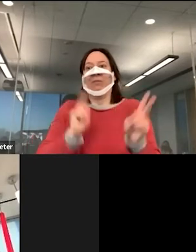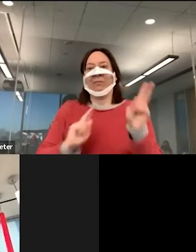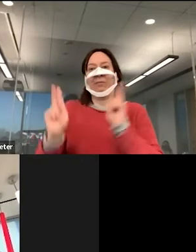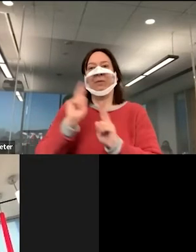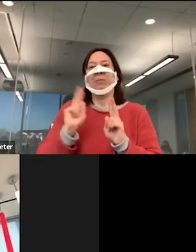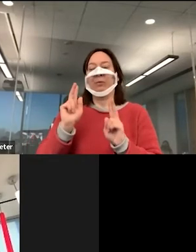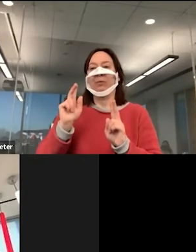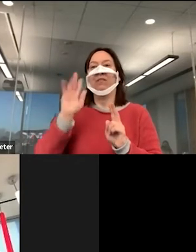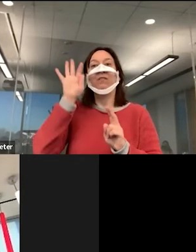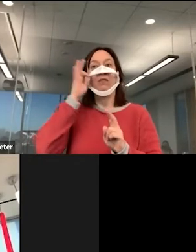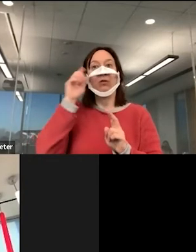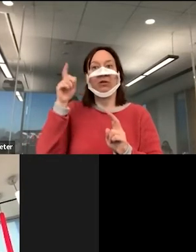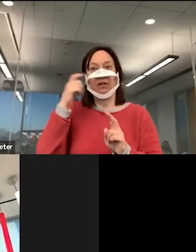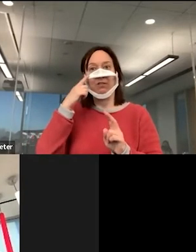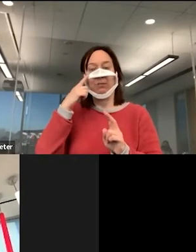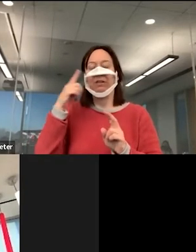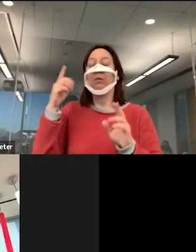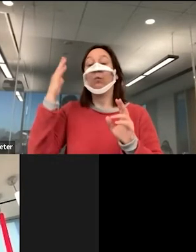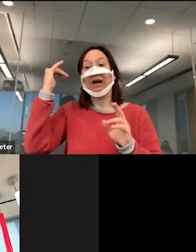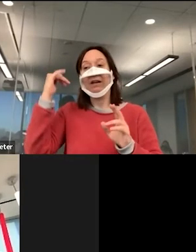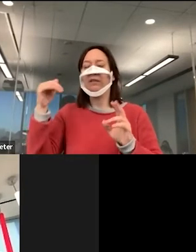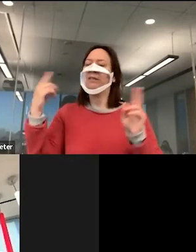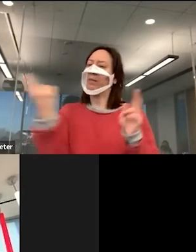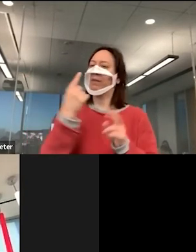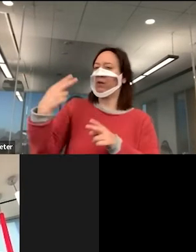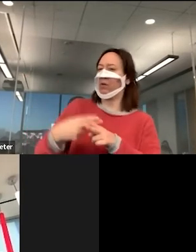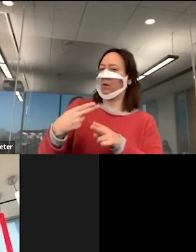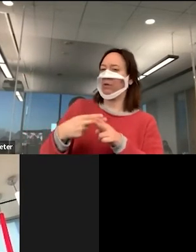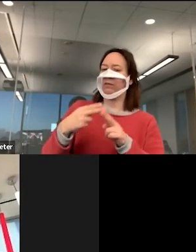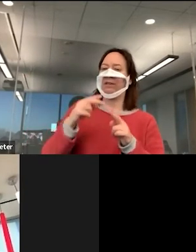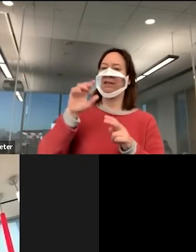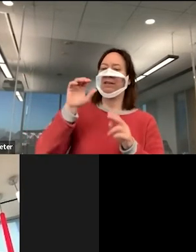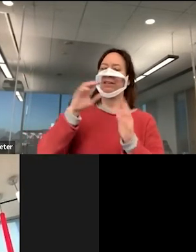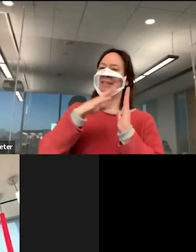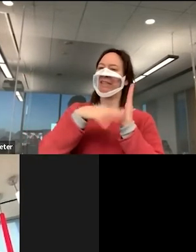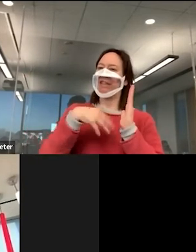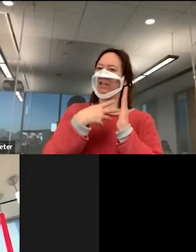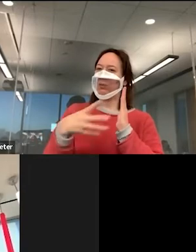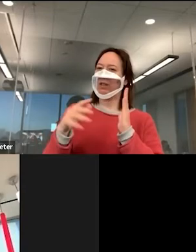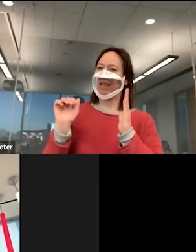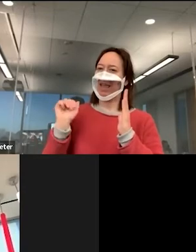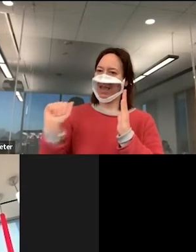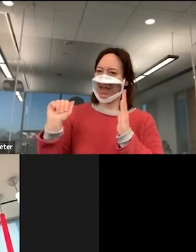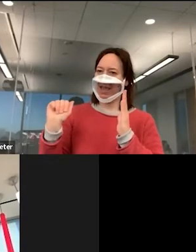that's called schedule a and it was i think it was truman that signed it originally